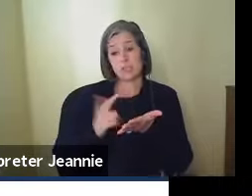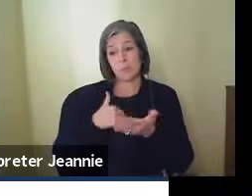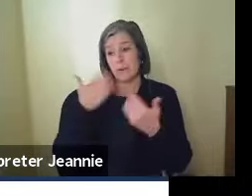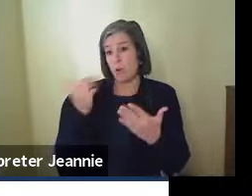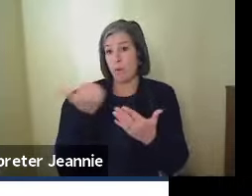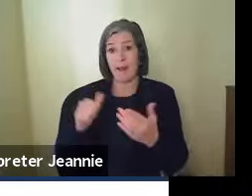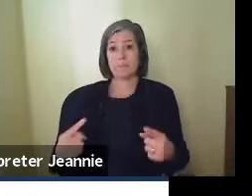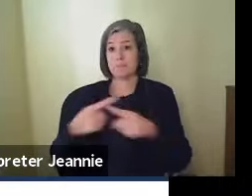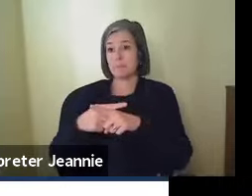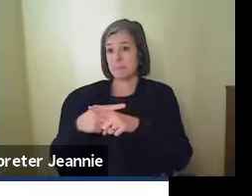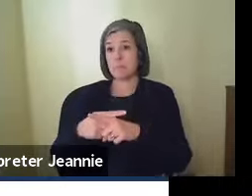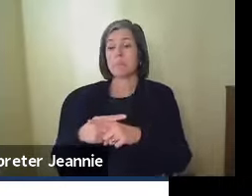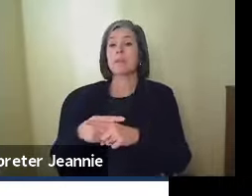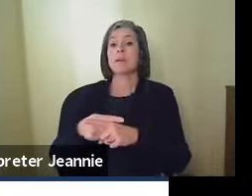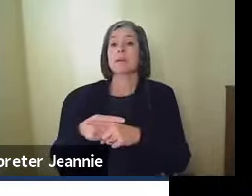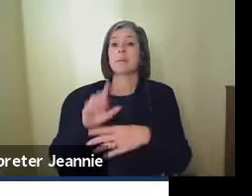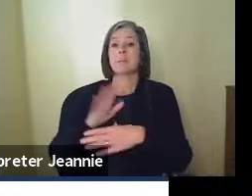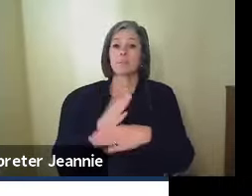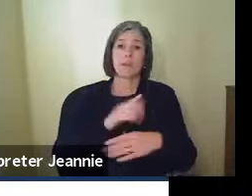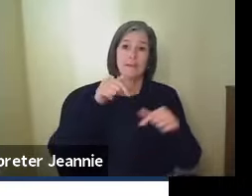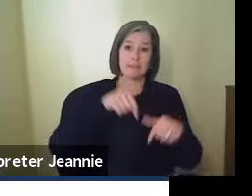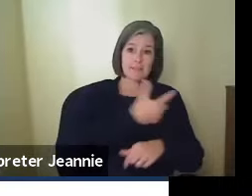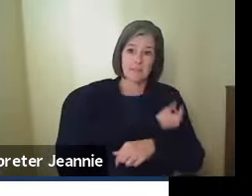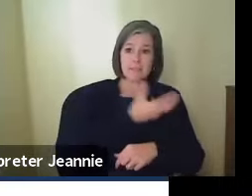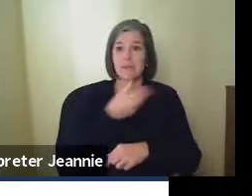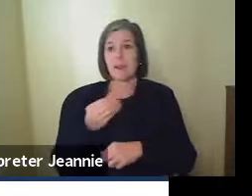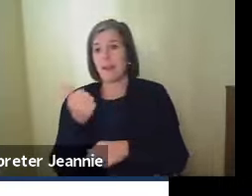this vaccine and medications. There is not any reason